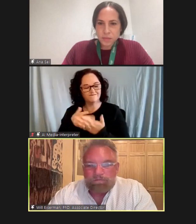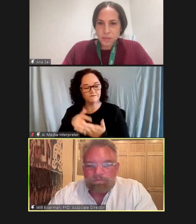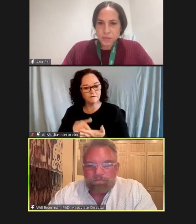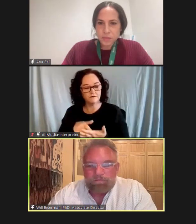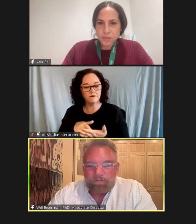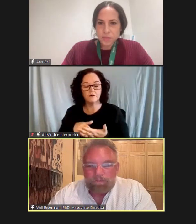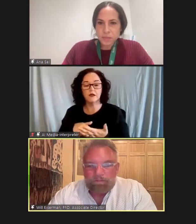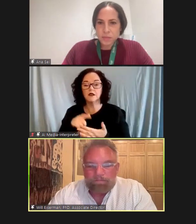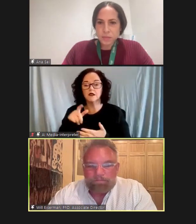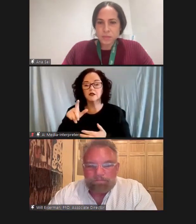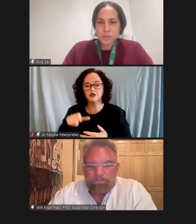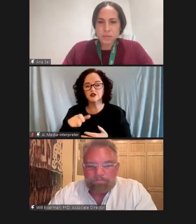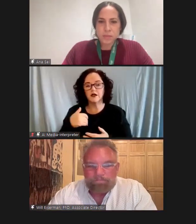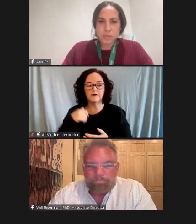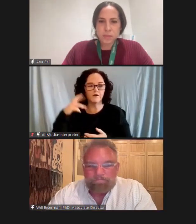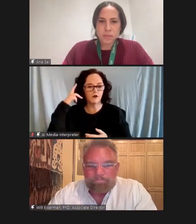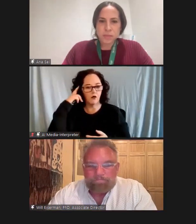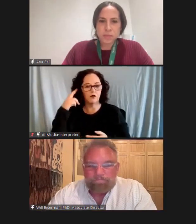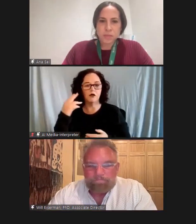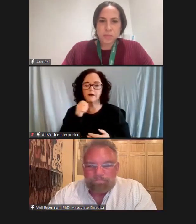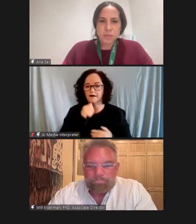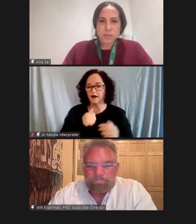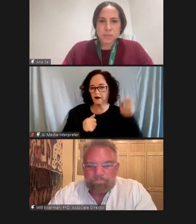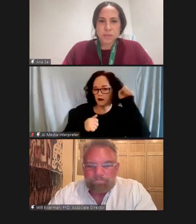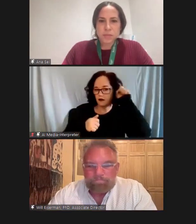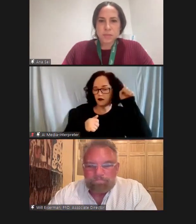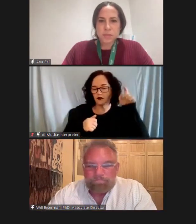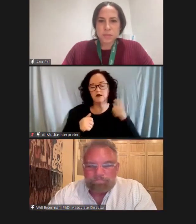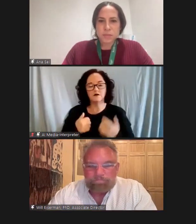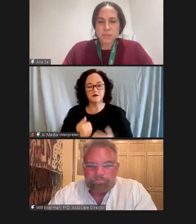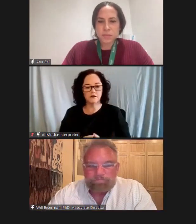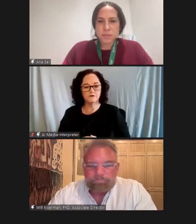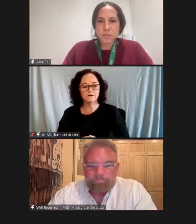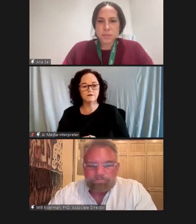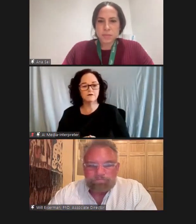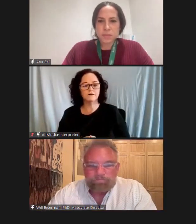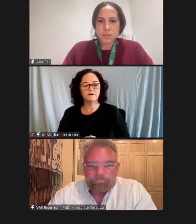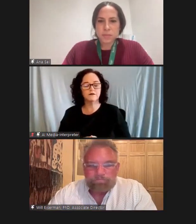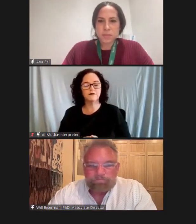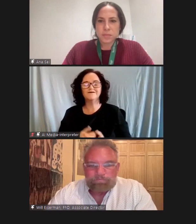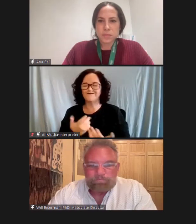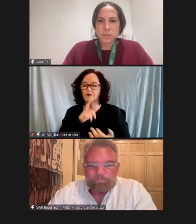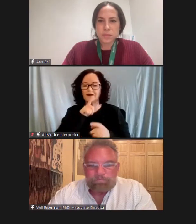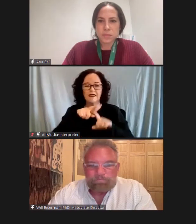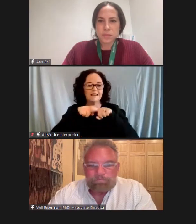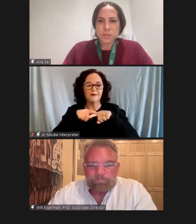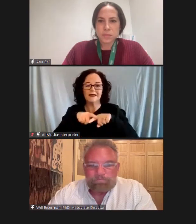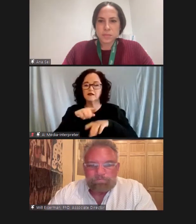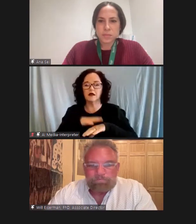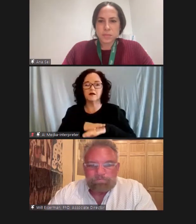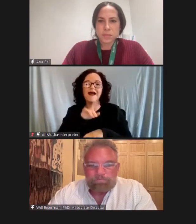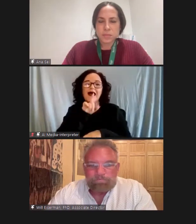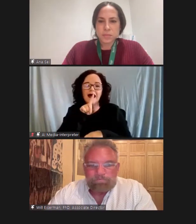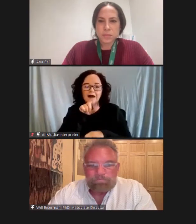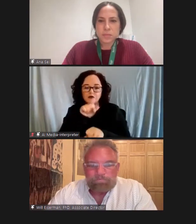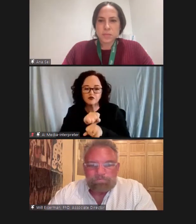aid that would depend on the actual